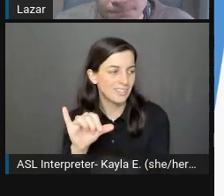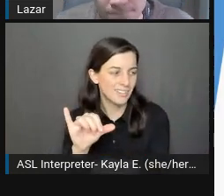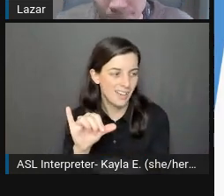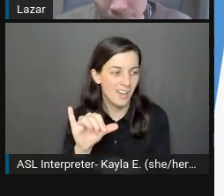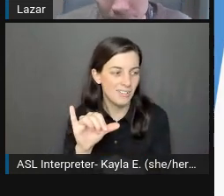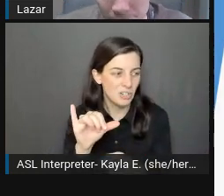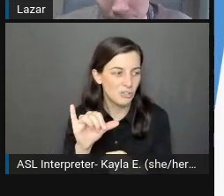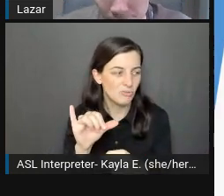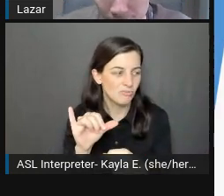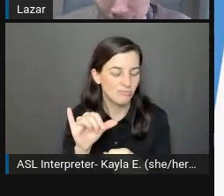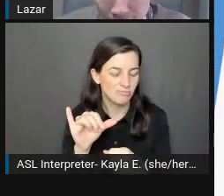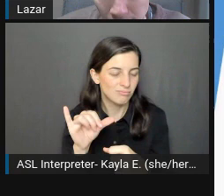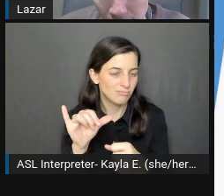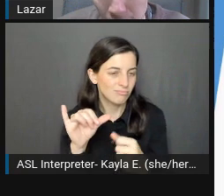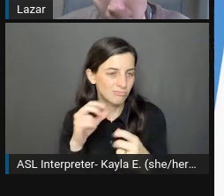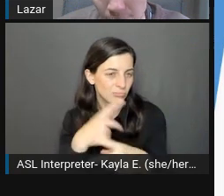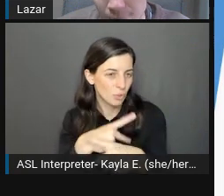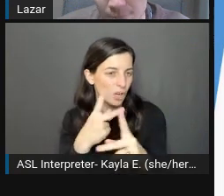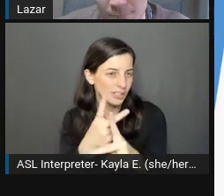for ourselves or your clients.